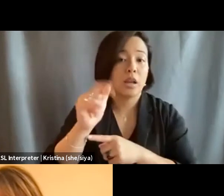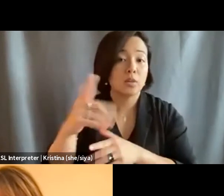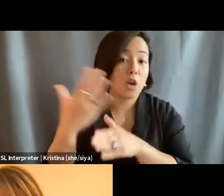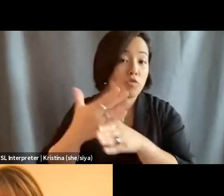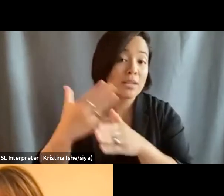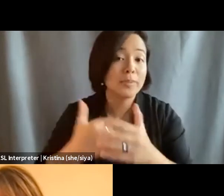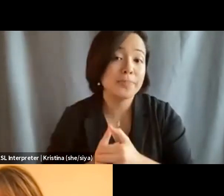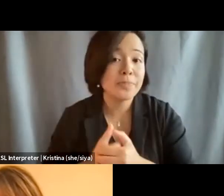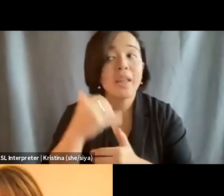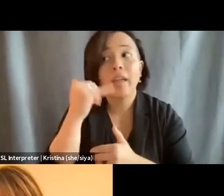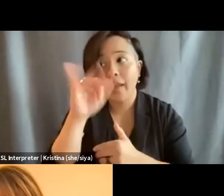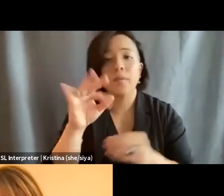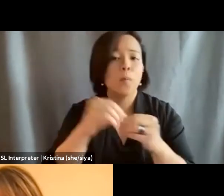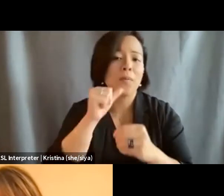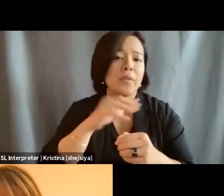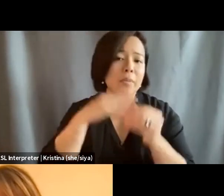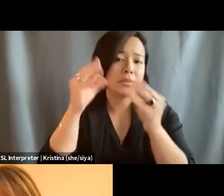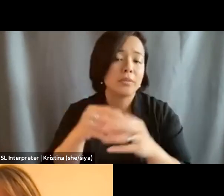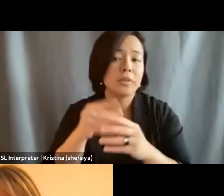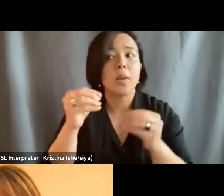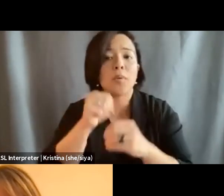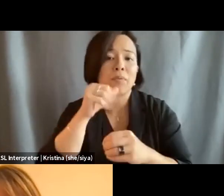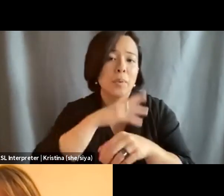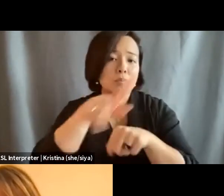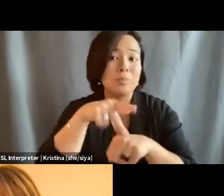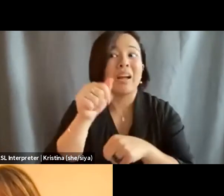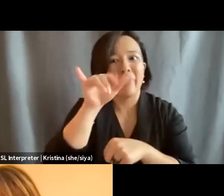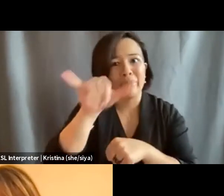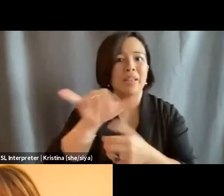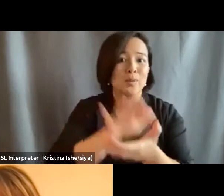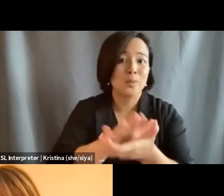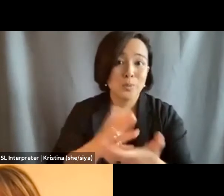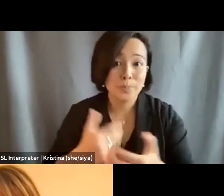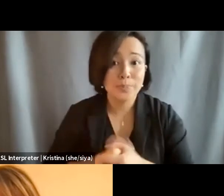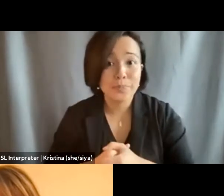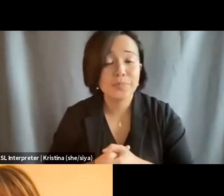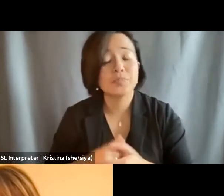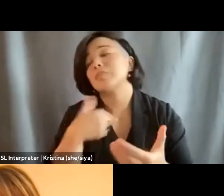if there were more female teachers and principals at that school. We would probably see fewer girls sweeping the classroom in the courtyards and having